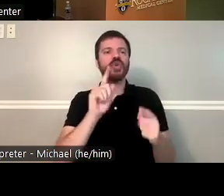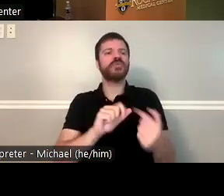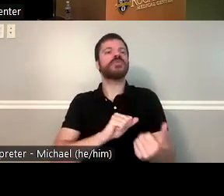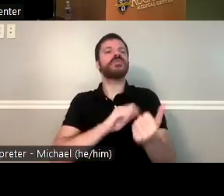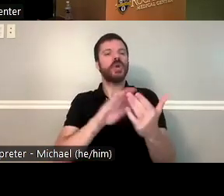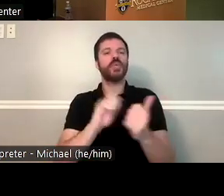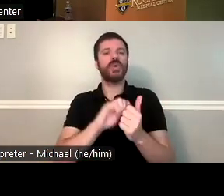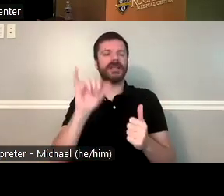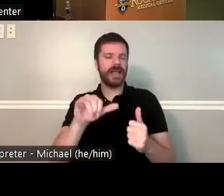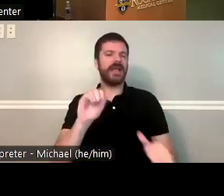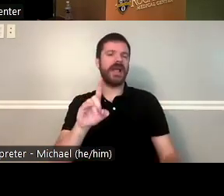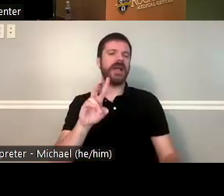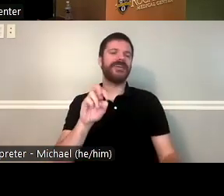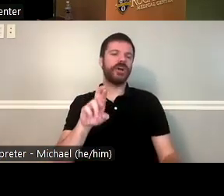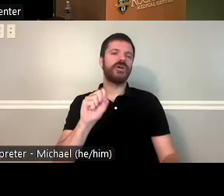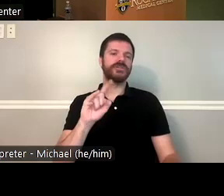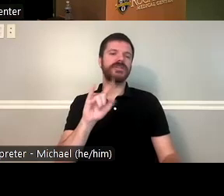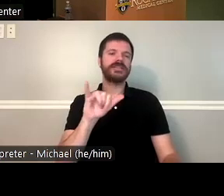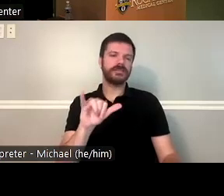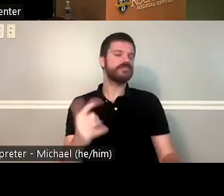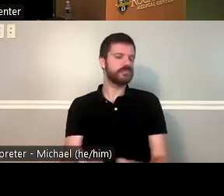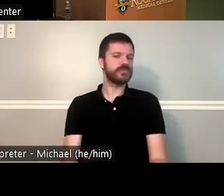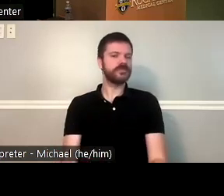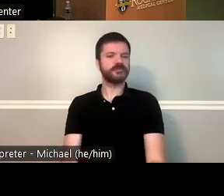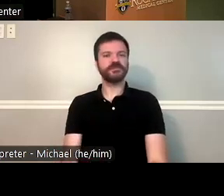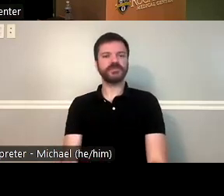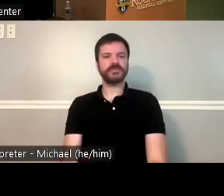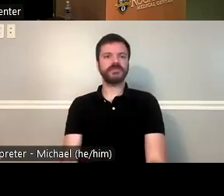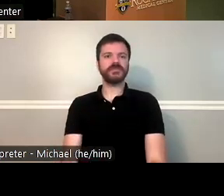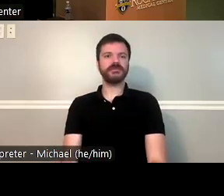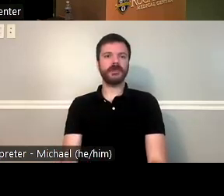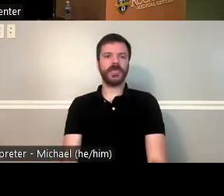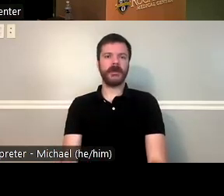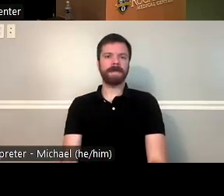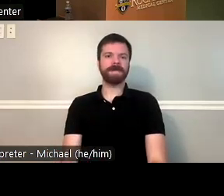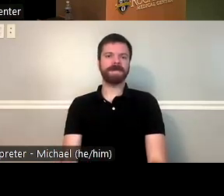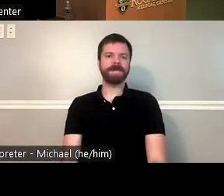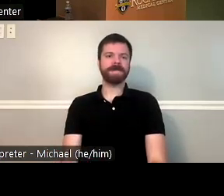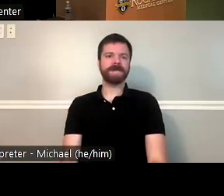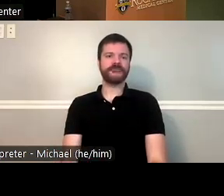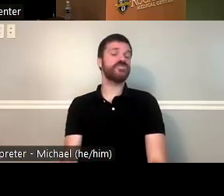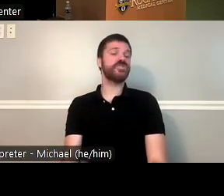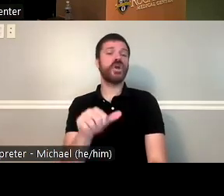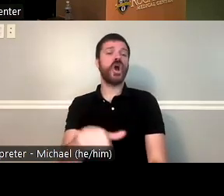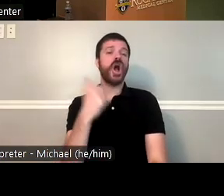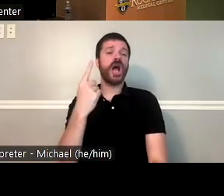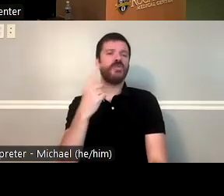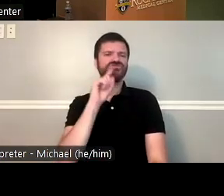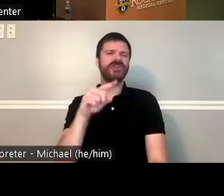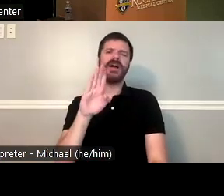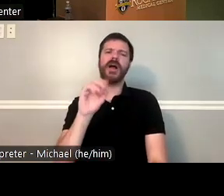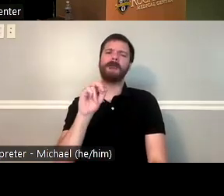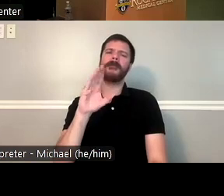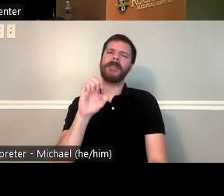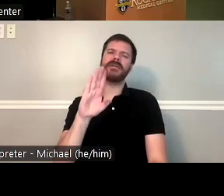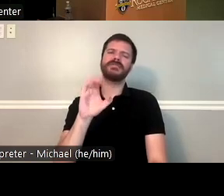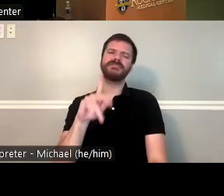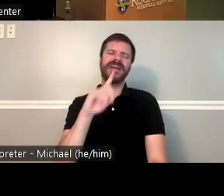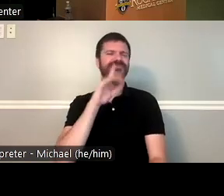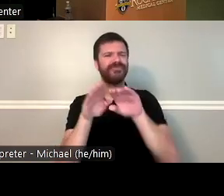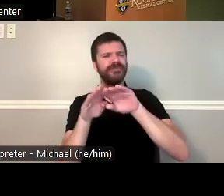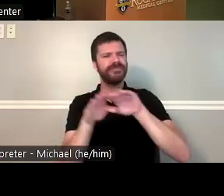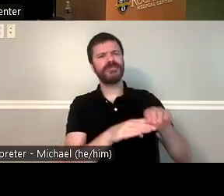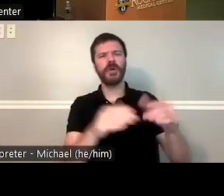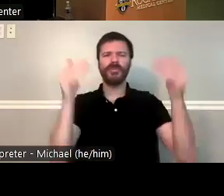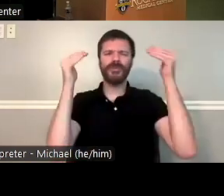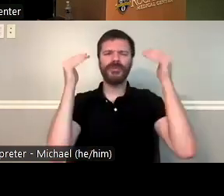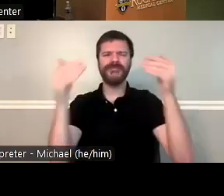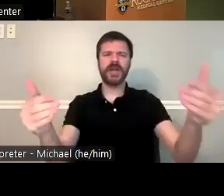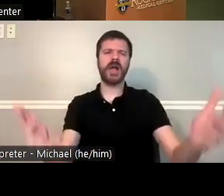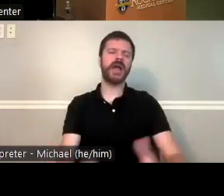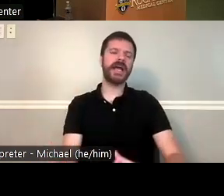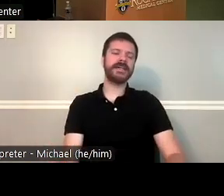face another myth is this just bounce back put it behind you move on and a lot of people will